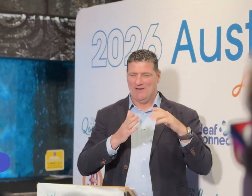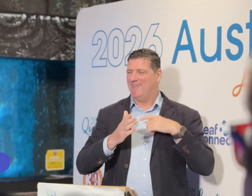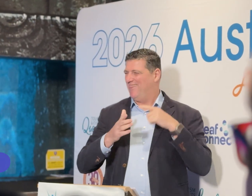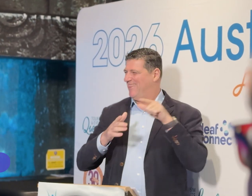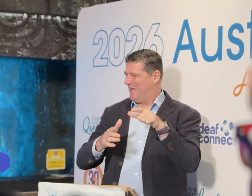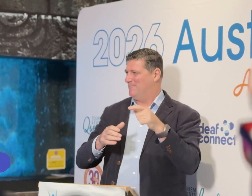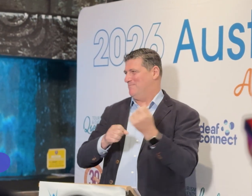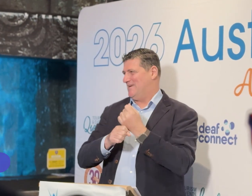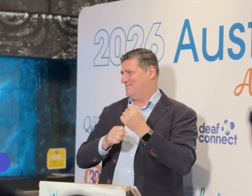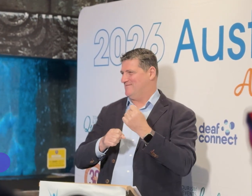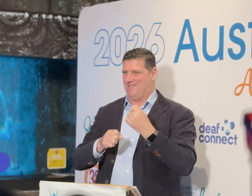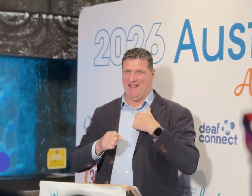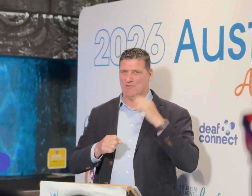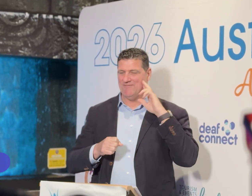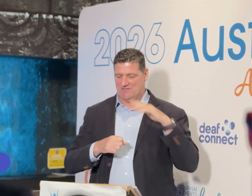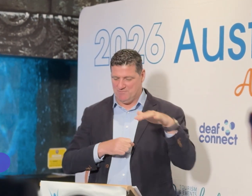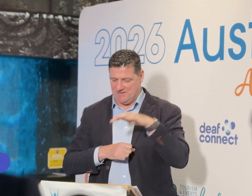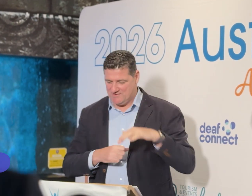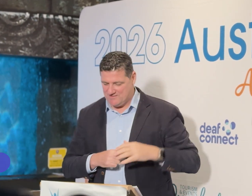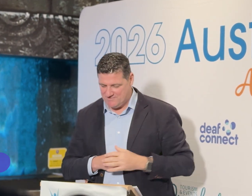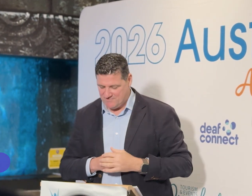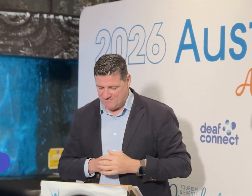and that's what makes Deaf space.